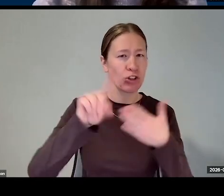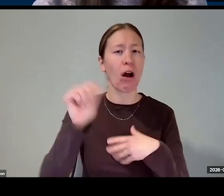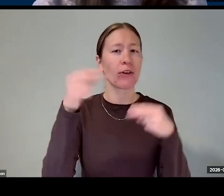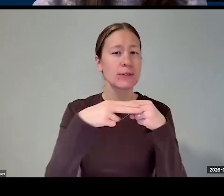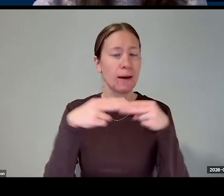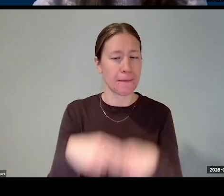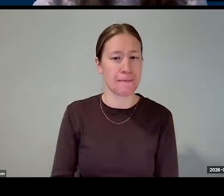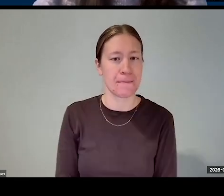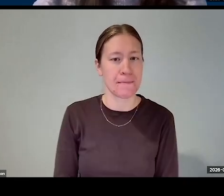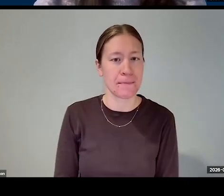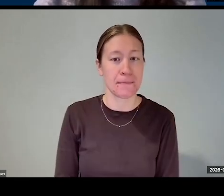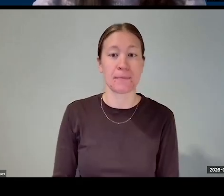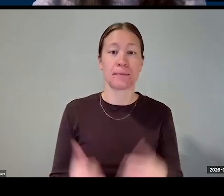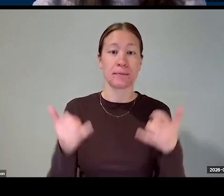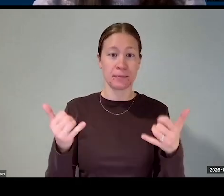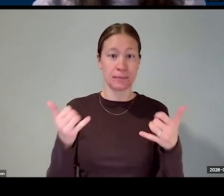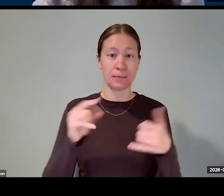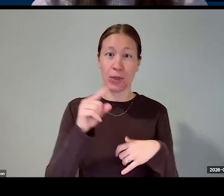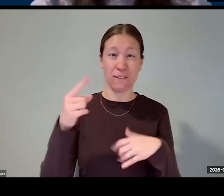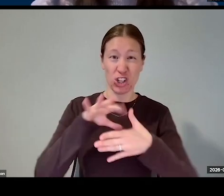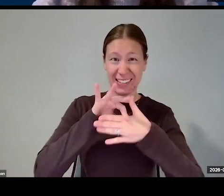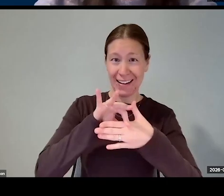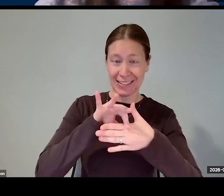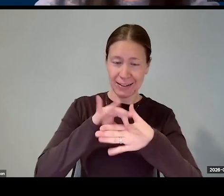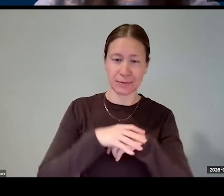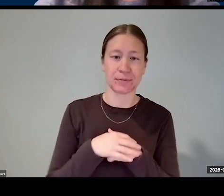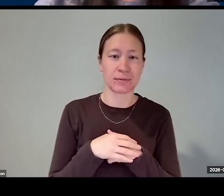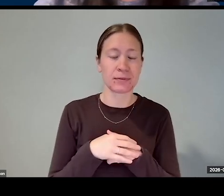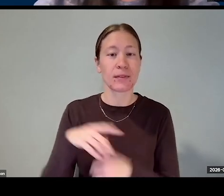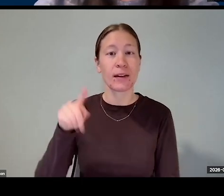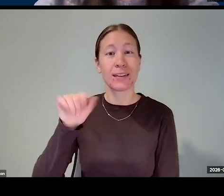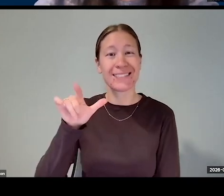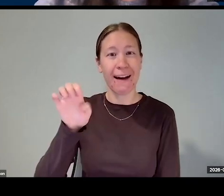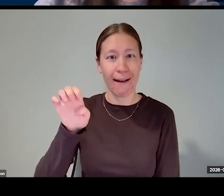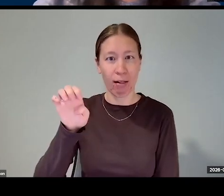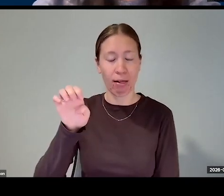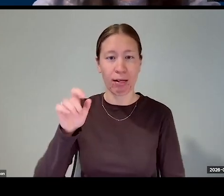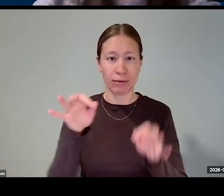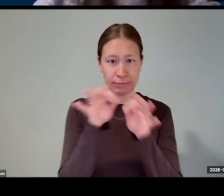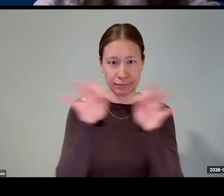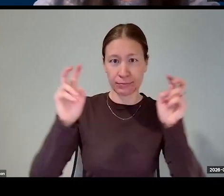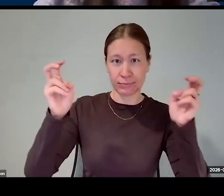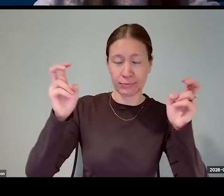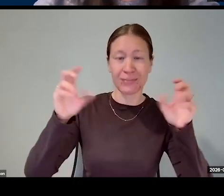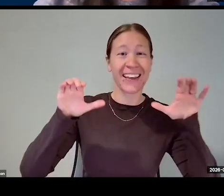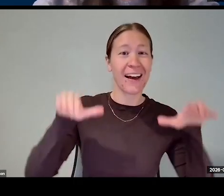So for my first content slide I have my title text activities in black and a blue header